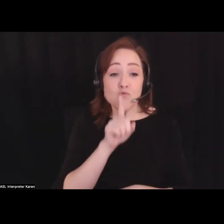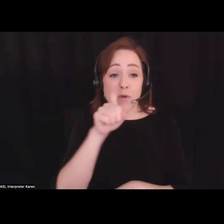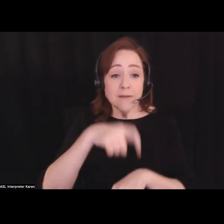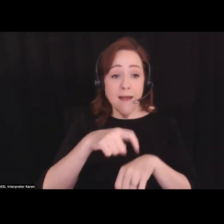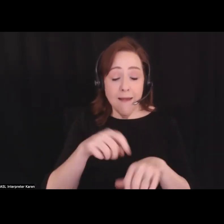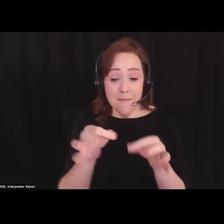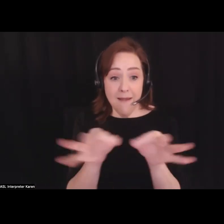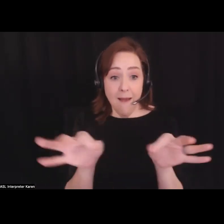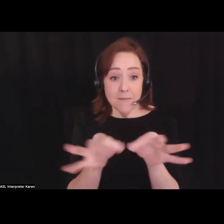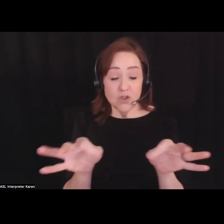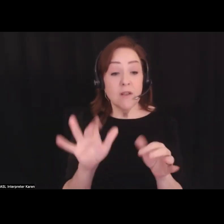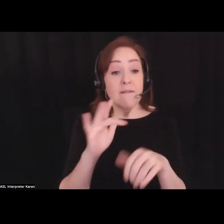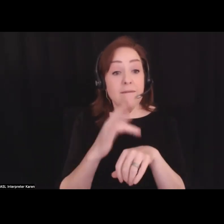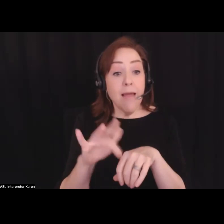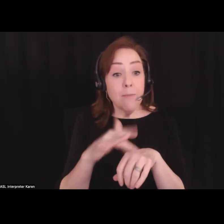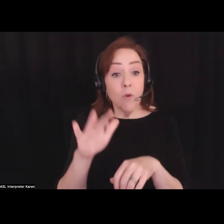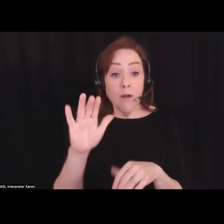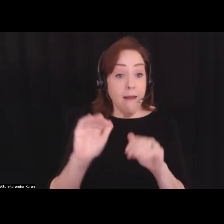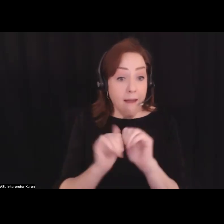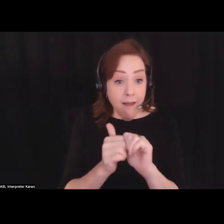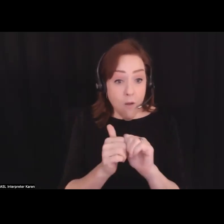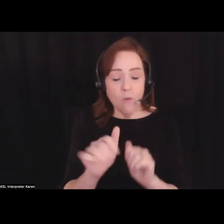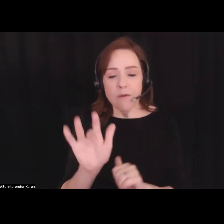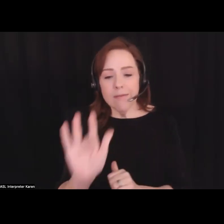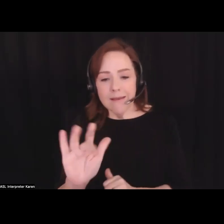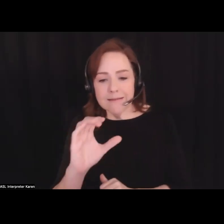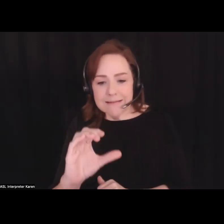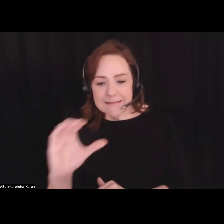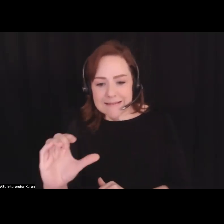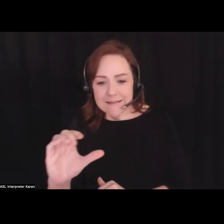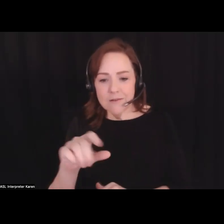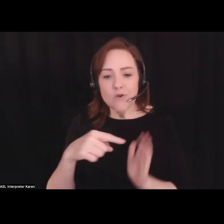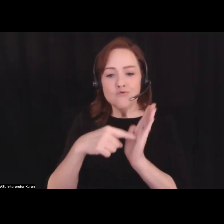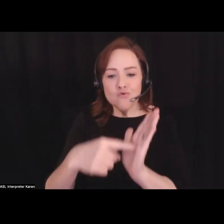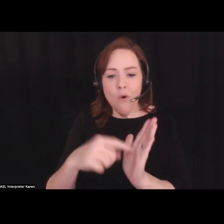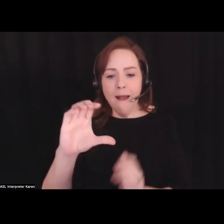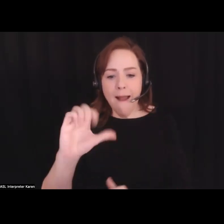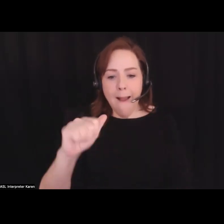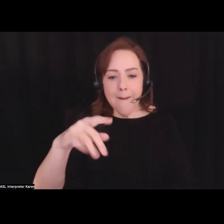on the CC icon at the bottom of your screen, but for the benefit of those who would prefer